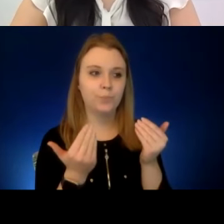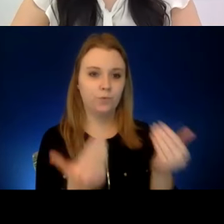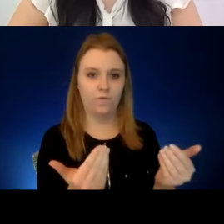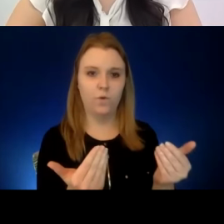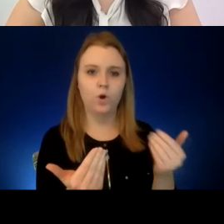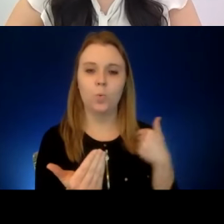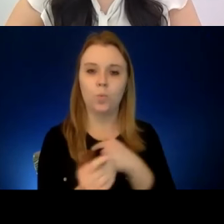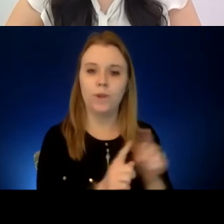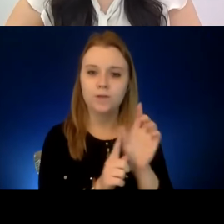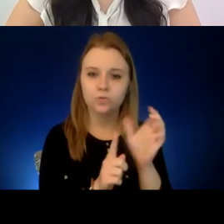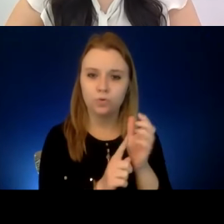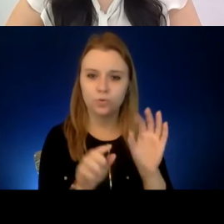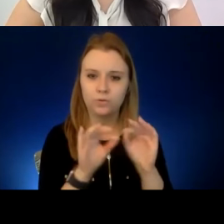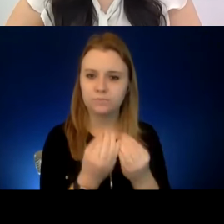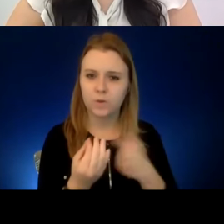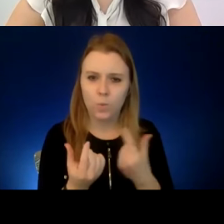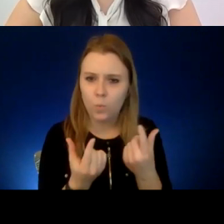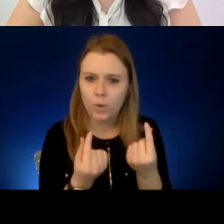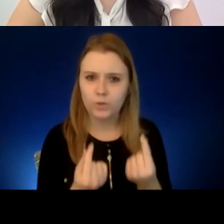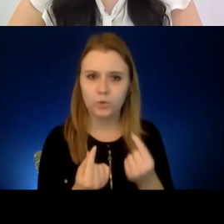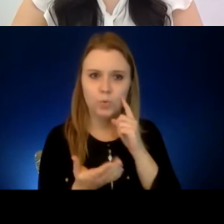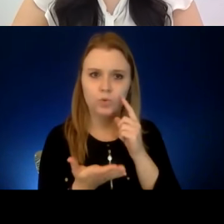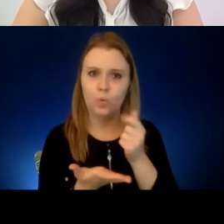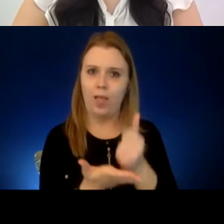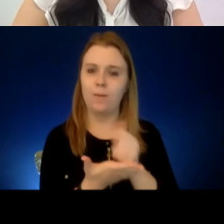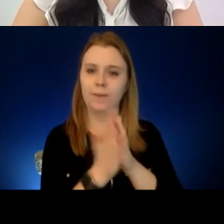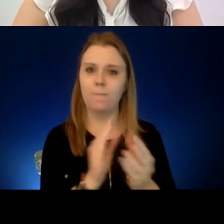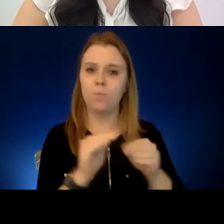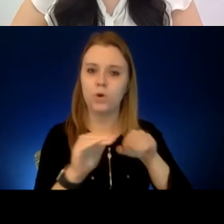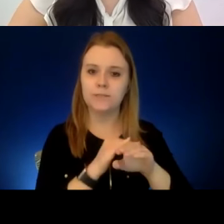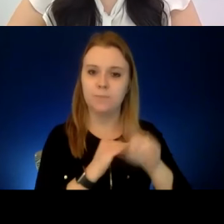what can we do to make things more accessible for this population?